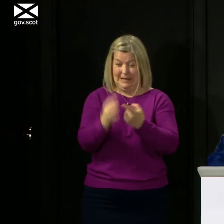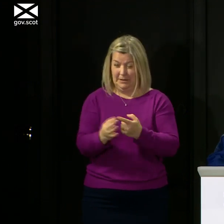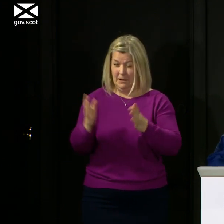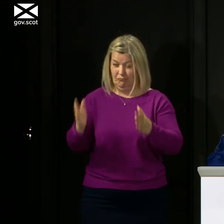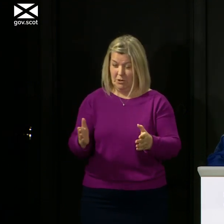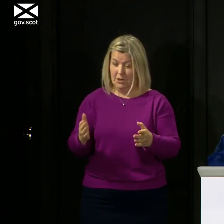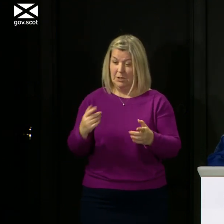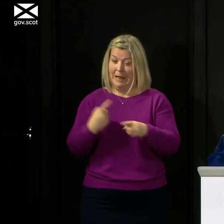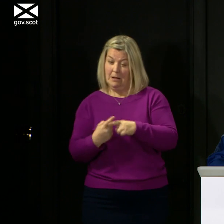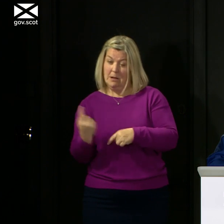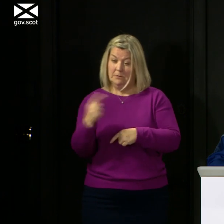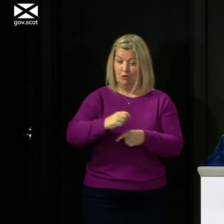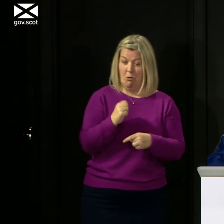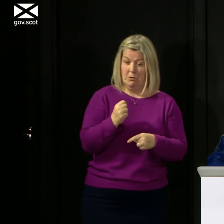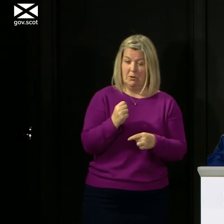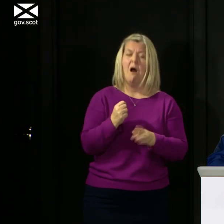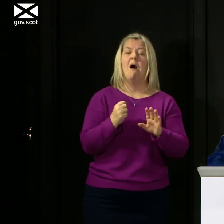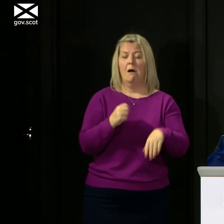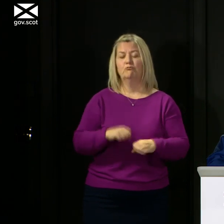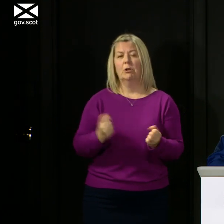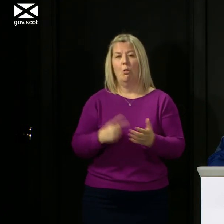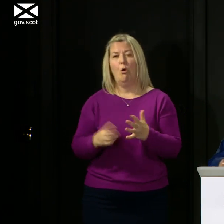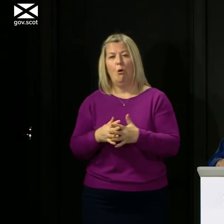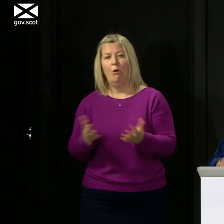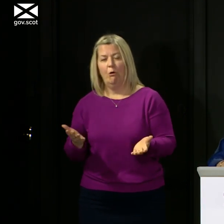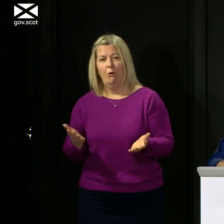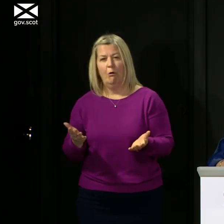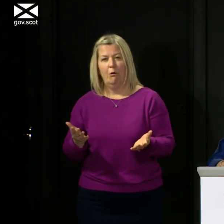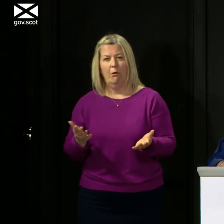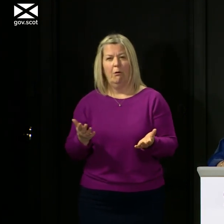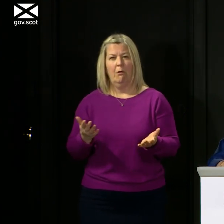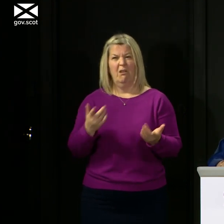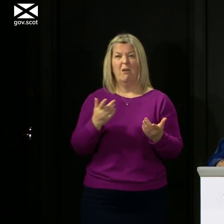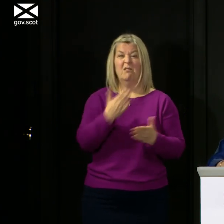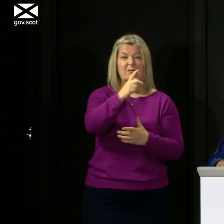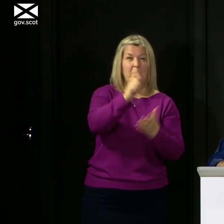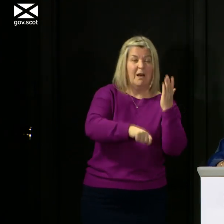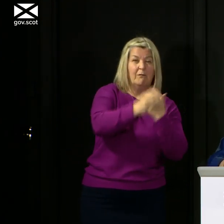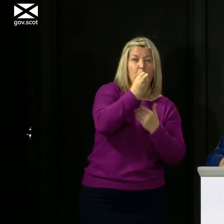listen to the messages that have been given. And if you live in Scotland right now then